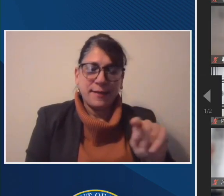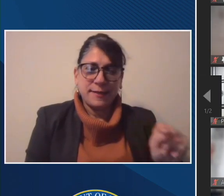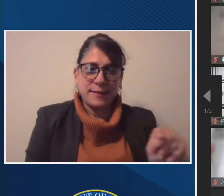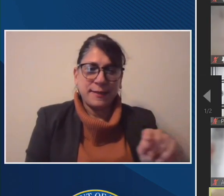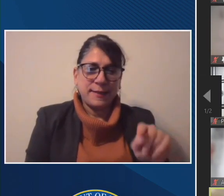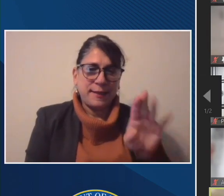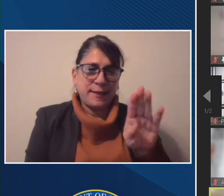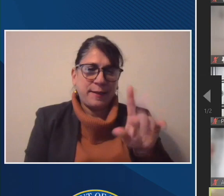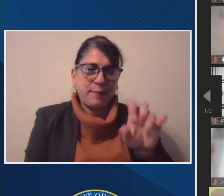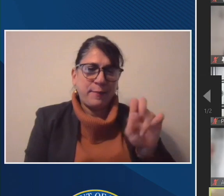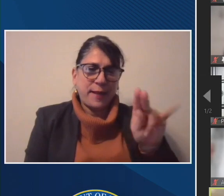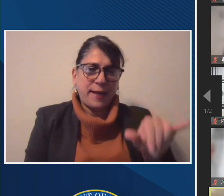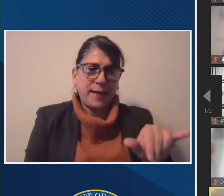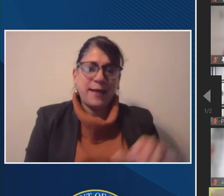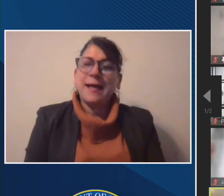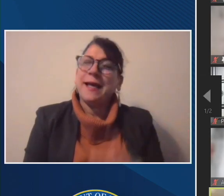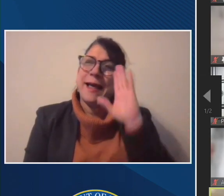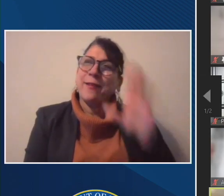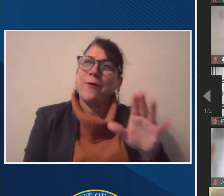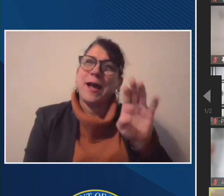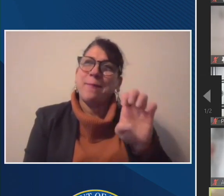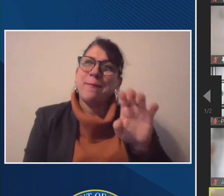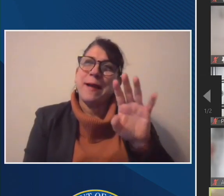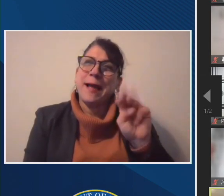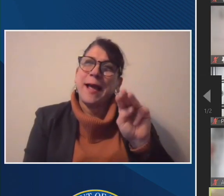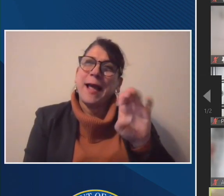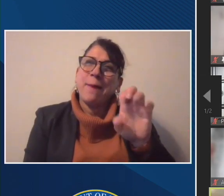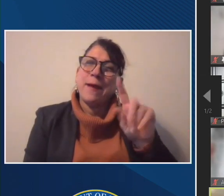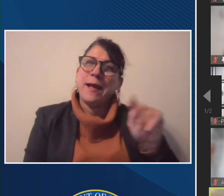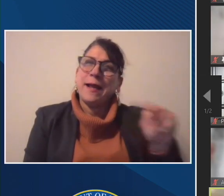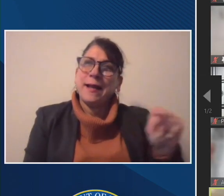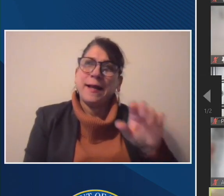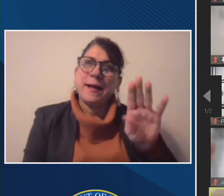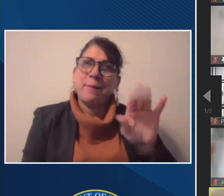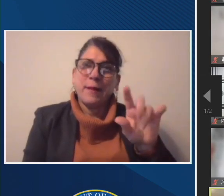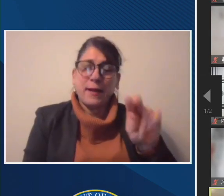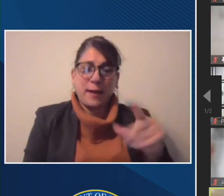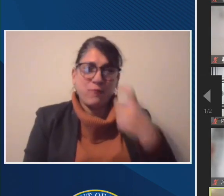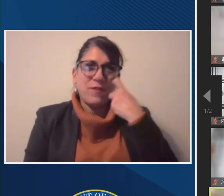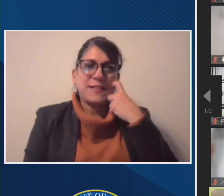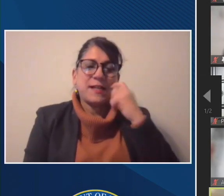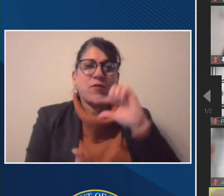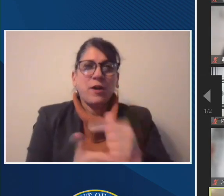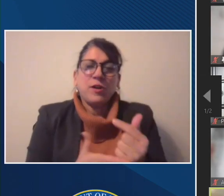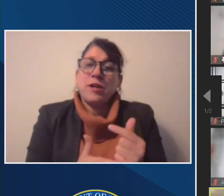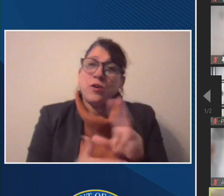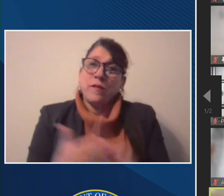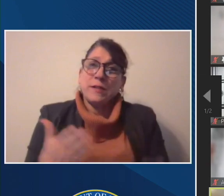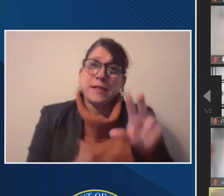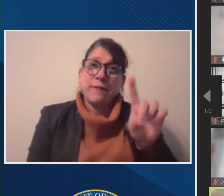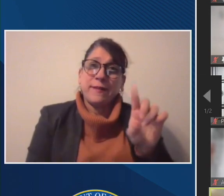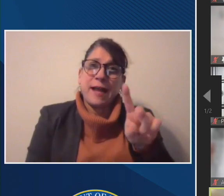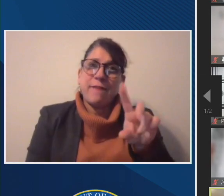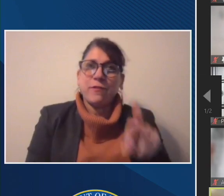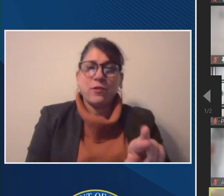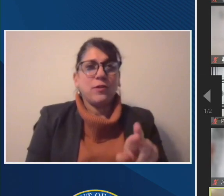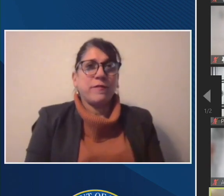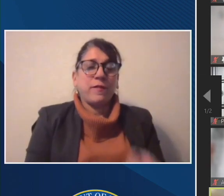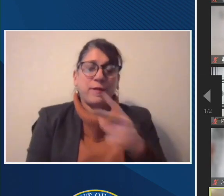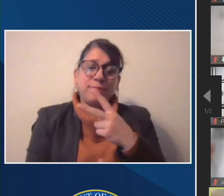Hello, everyone. I'm Emmett Blaney, I'm a recent graduate of the University of Denver for my Master of Social Work, and I'm also the policy coordinator for Young